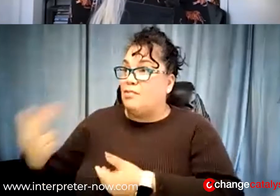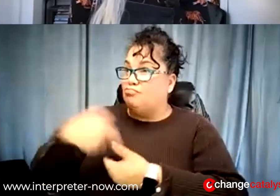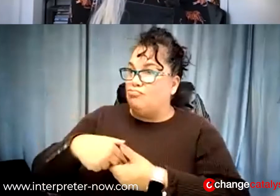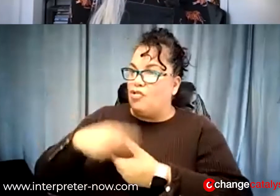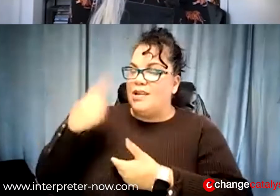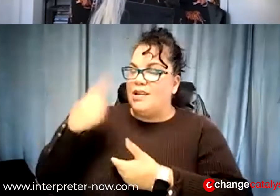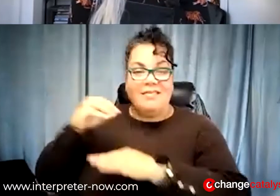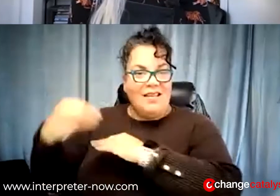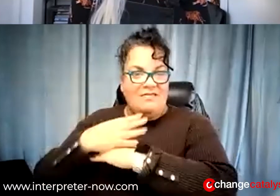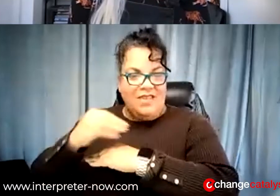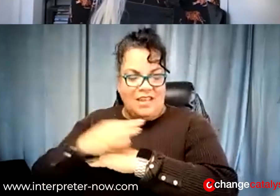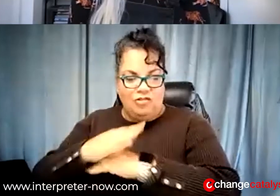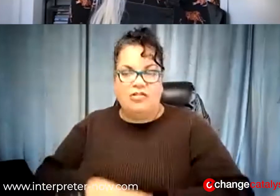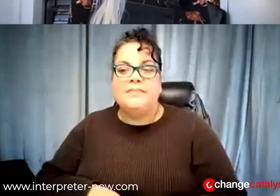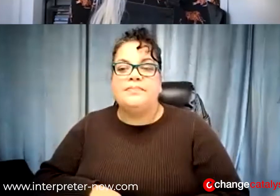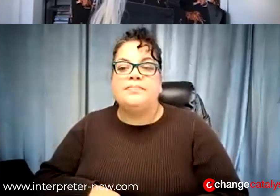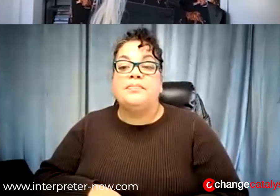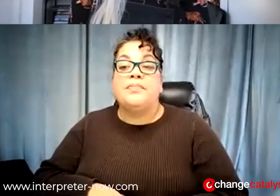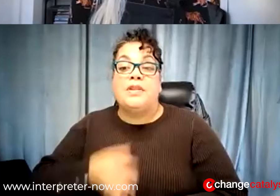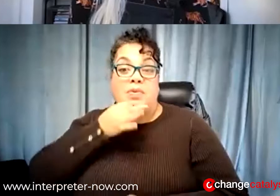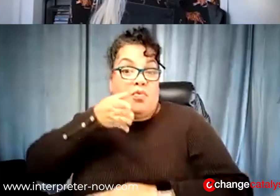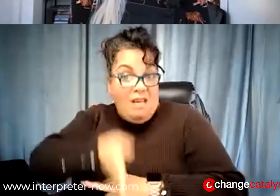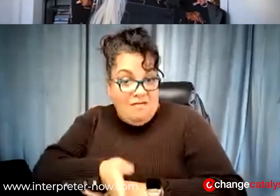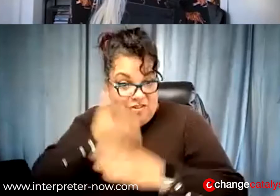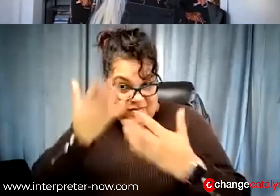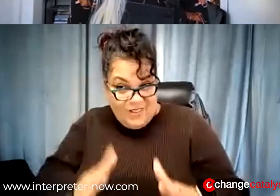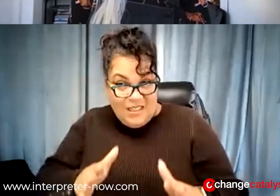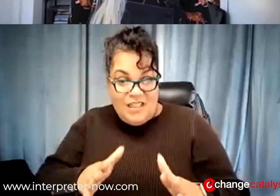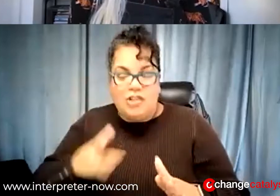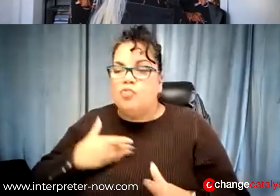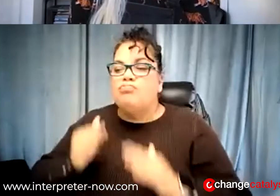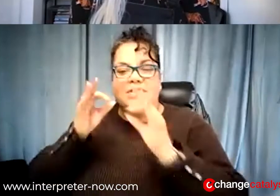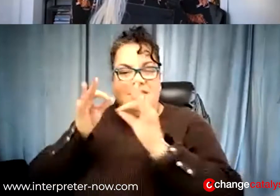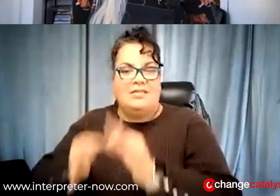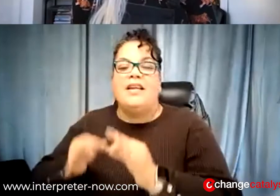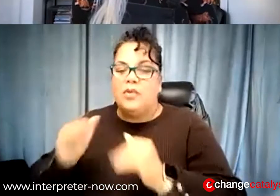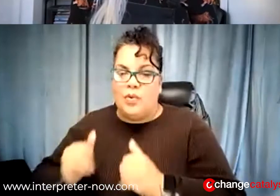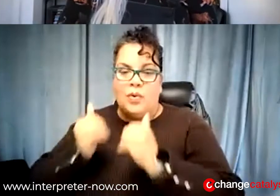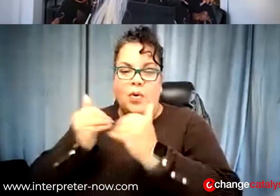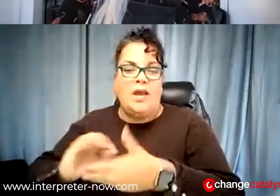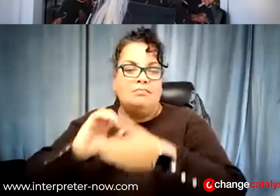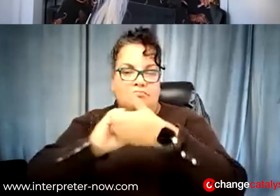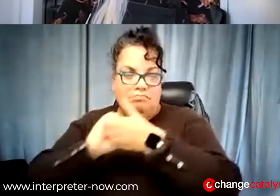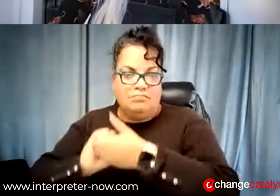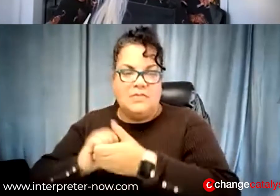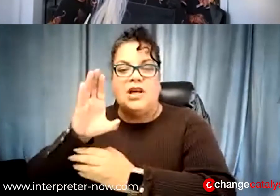And even sooner after that, I was all in as a co-founder. Awesome.